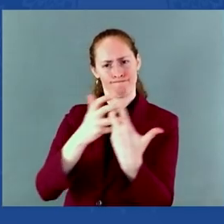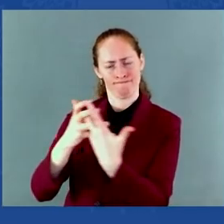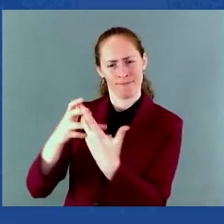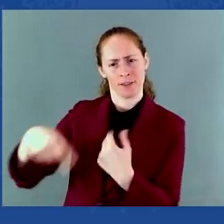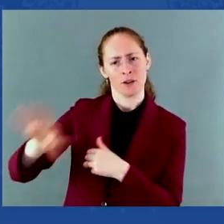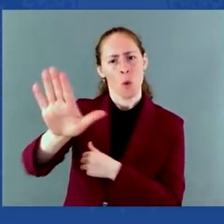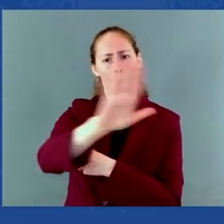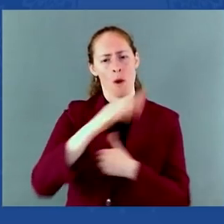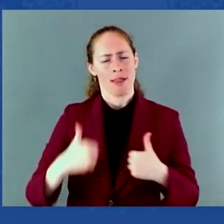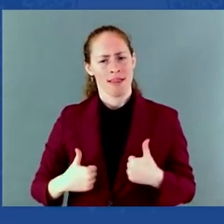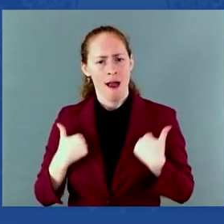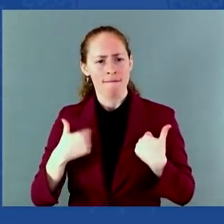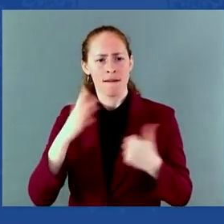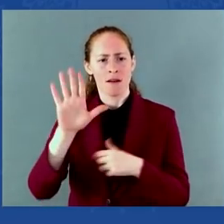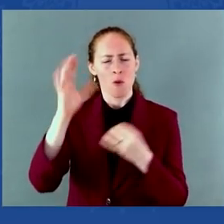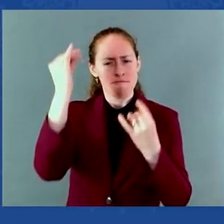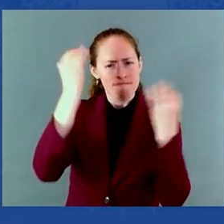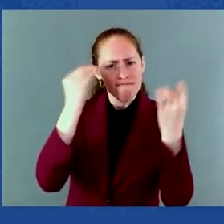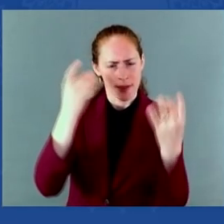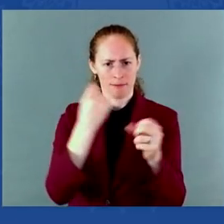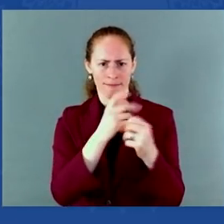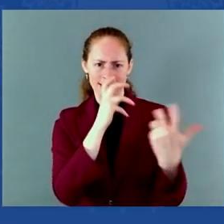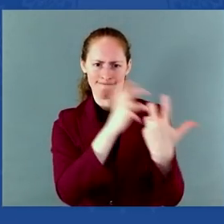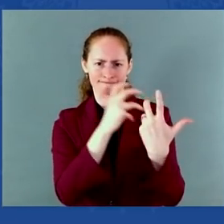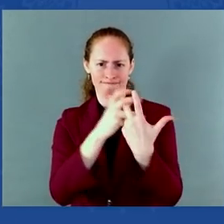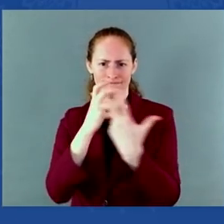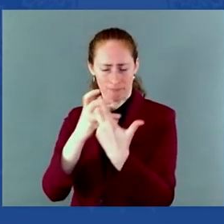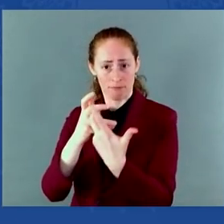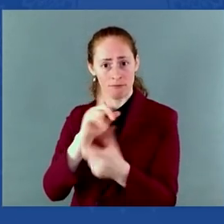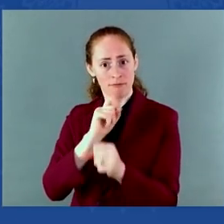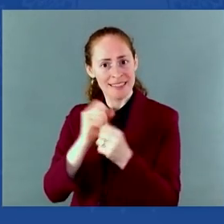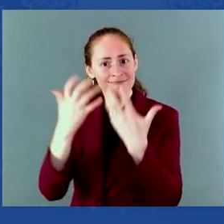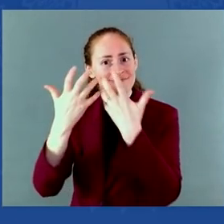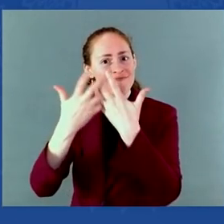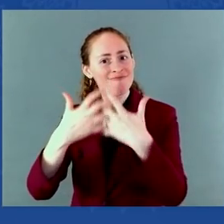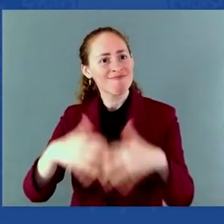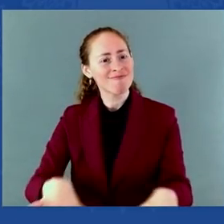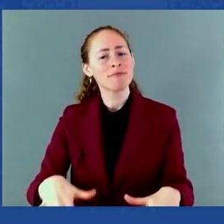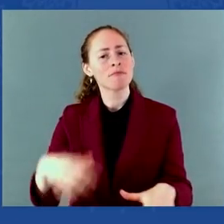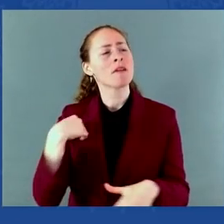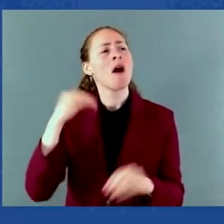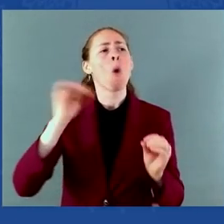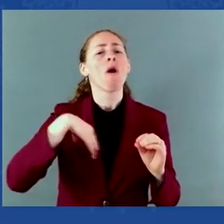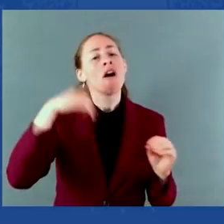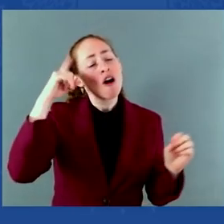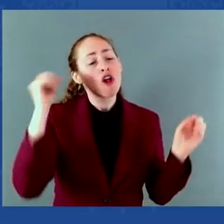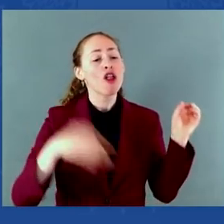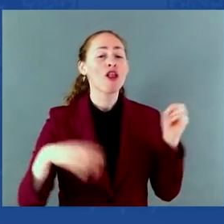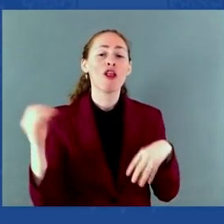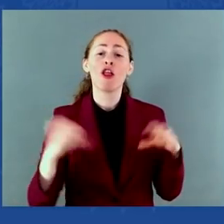This isn't esoteric. This isn't some gigantic bill -- it is. But it's about what happens to ordinary people.